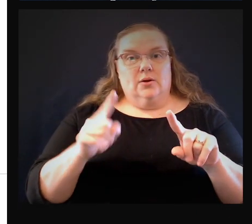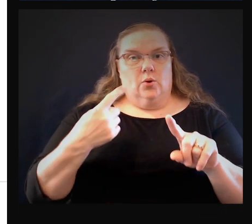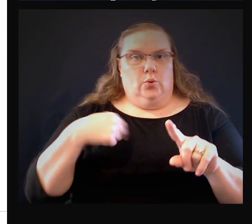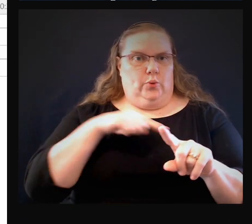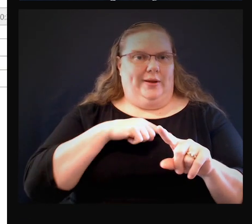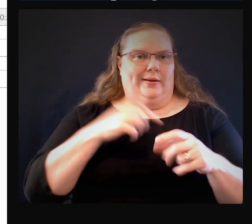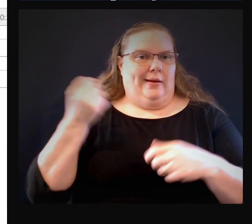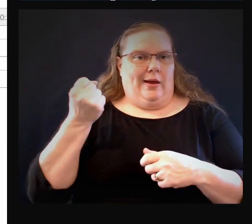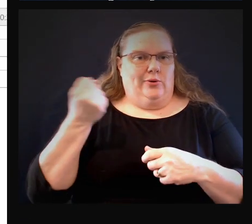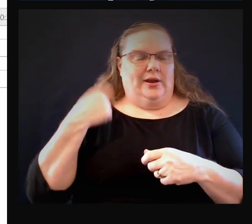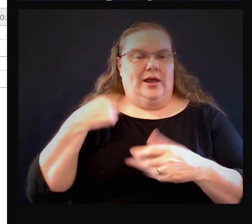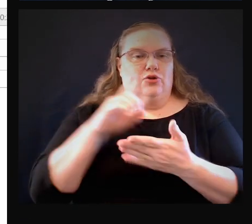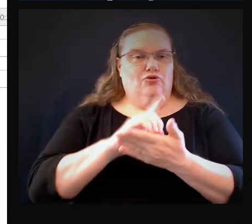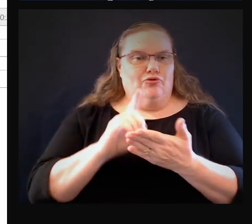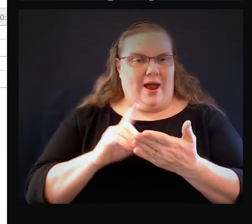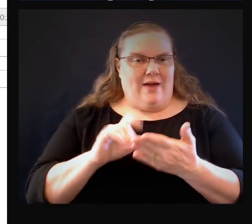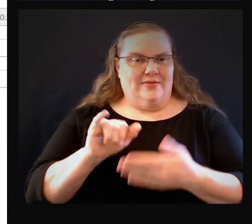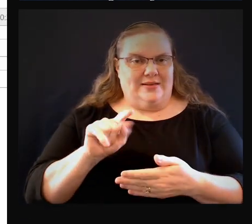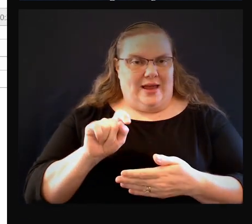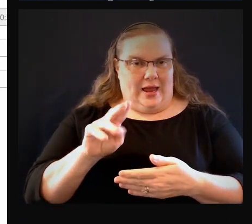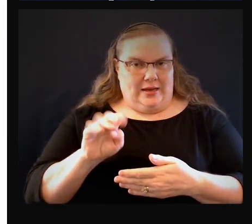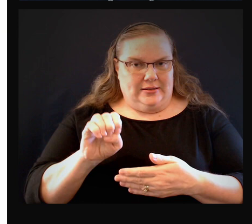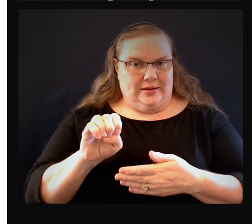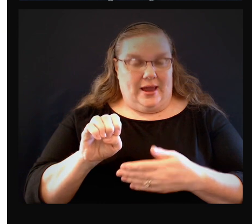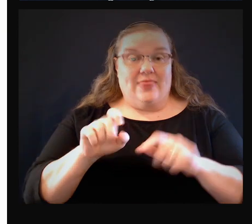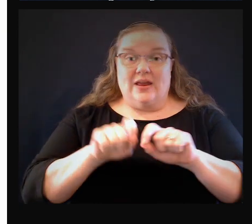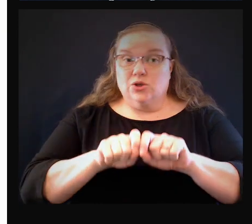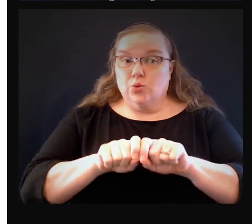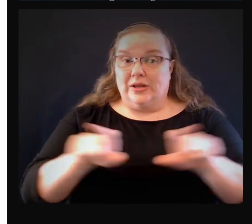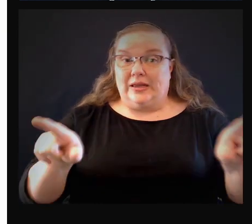which will then be released to the public through the PublishDraftItem API.